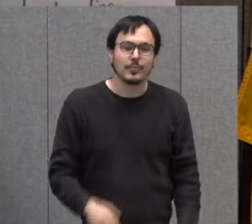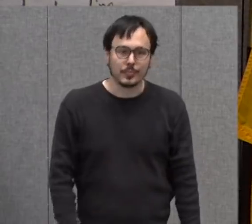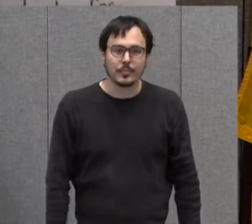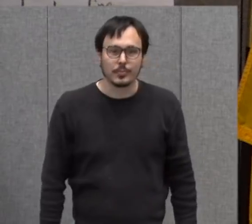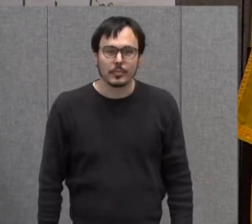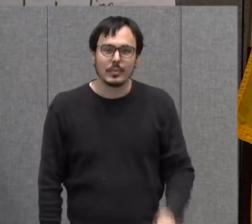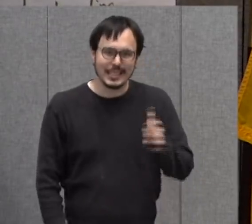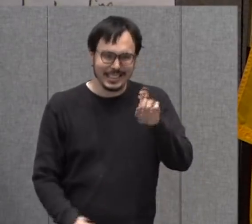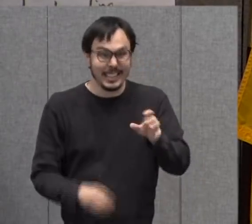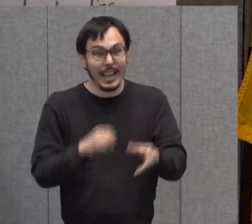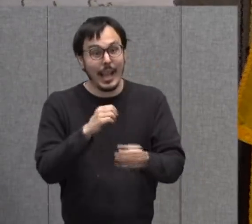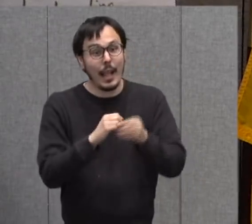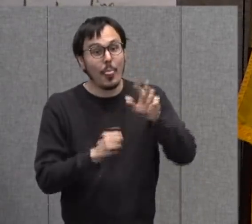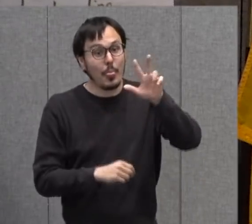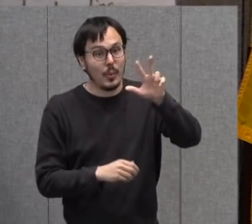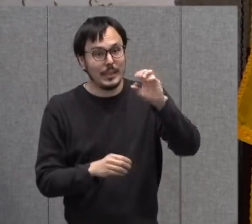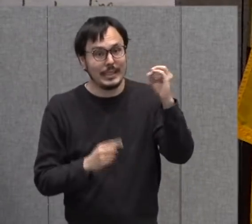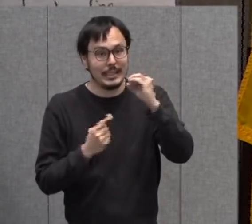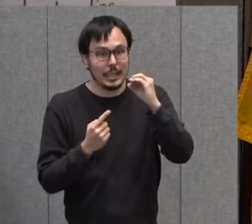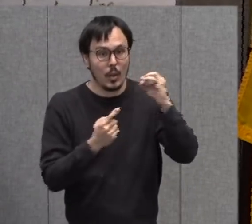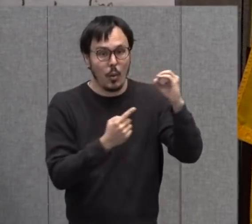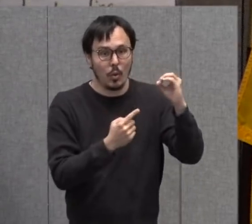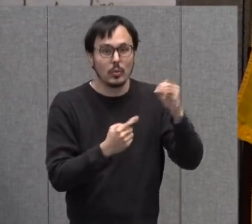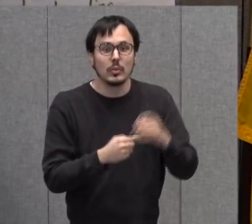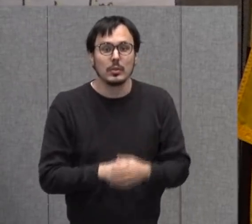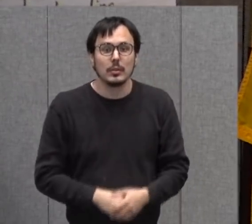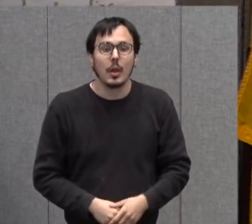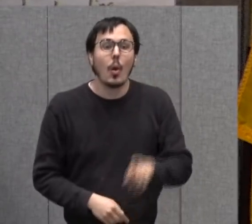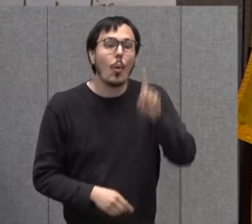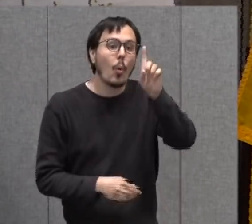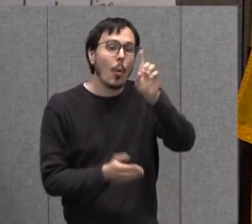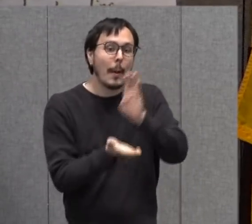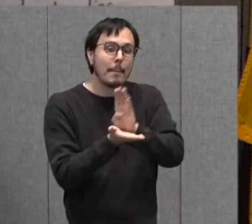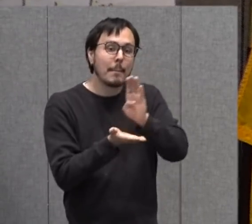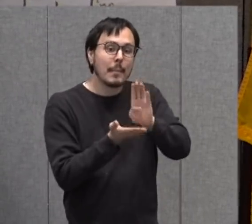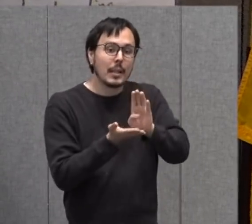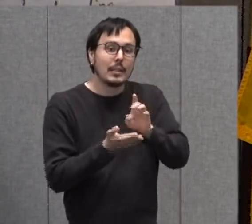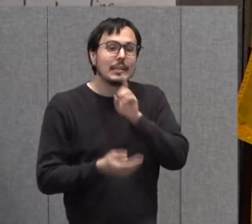A billion is 1000 millions